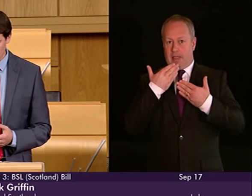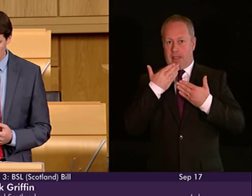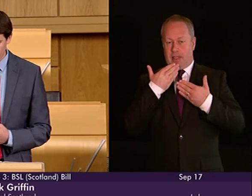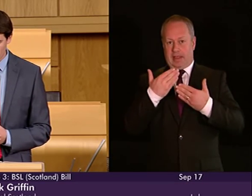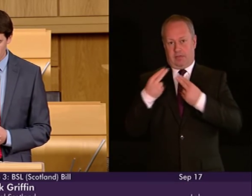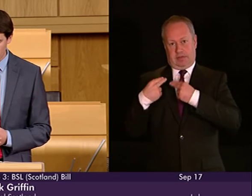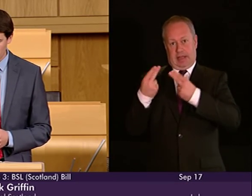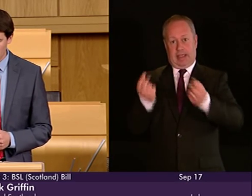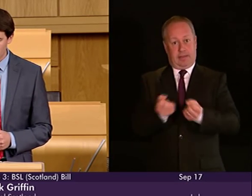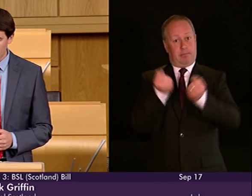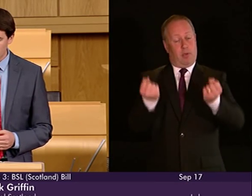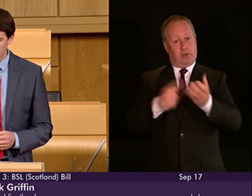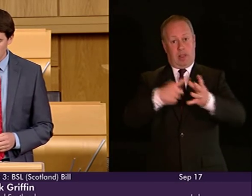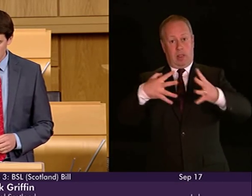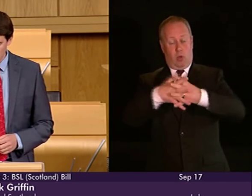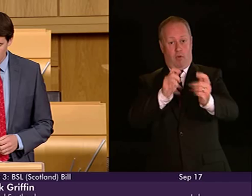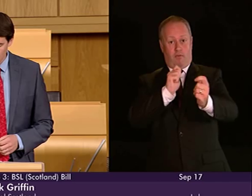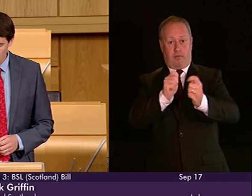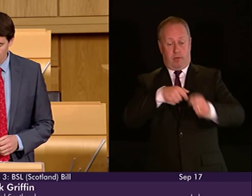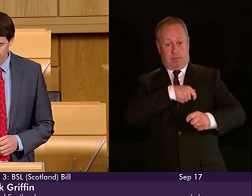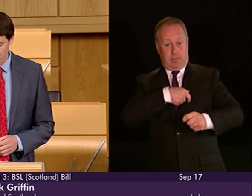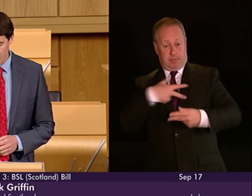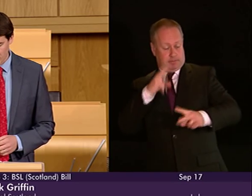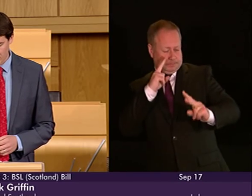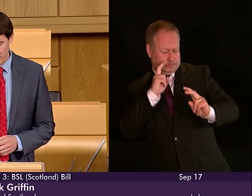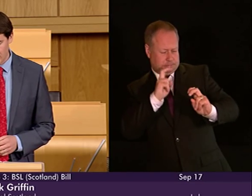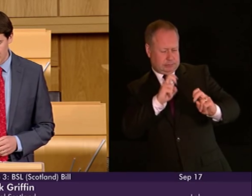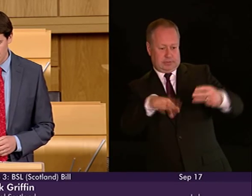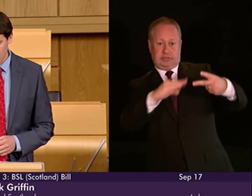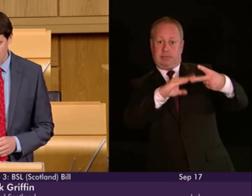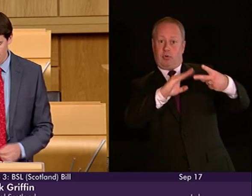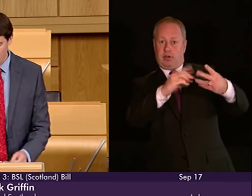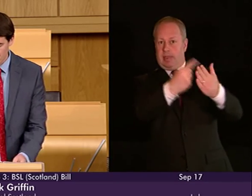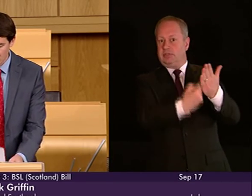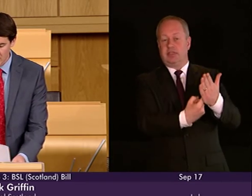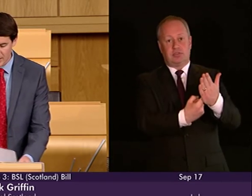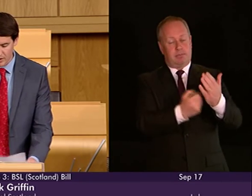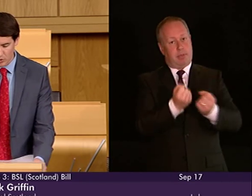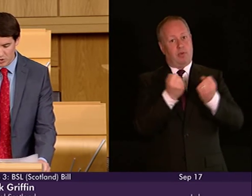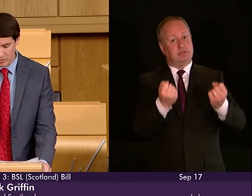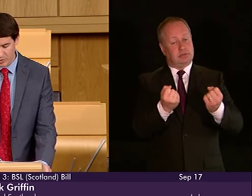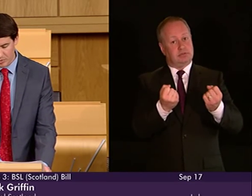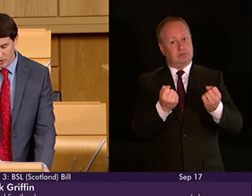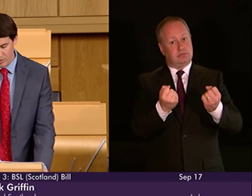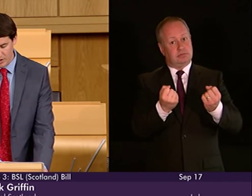Powers and Law Reform Committee for their continued scrutiny of the subordinate legislation powers and to the people who have